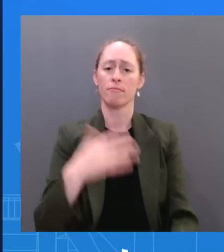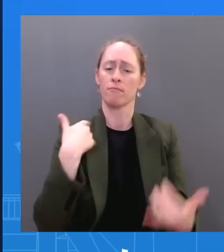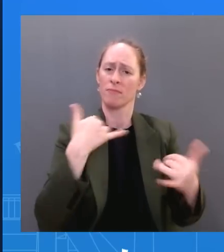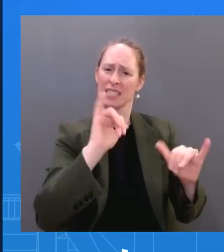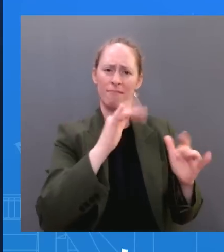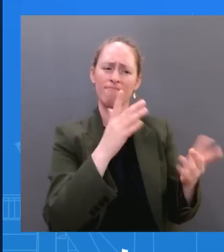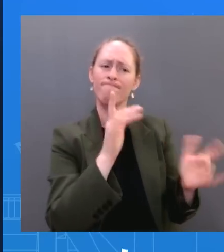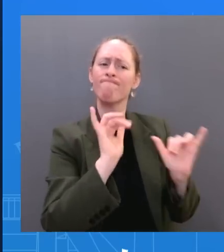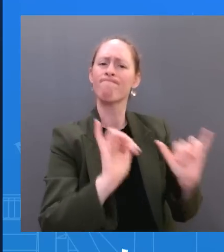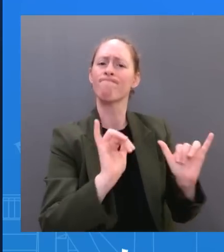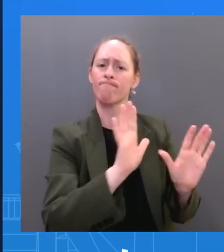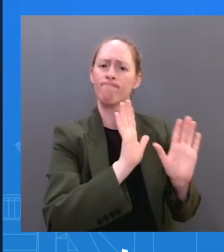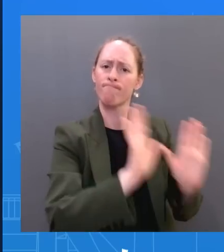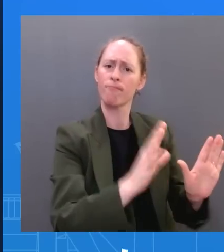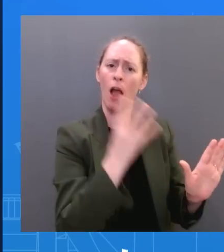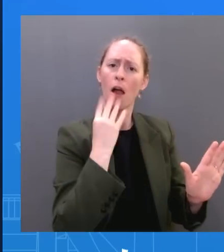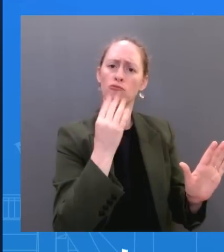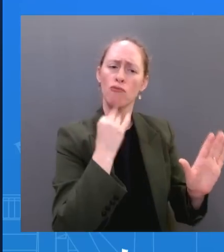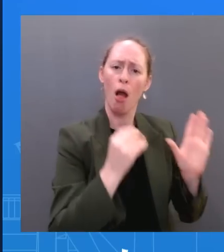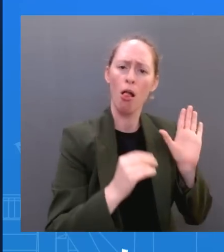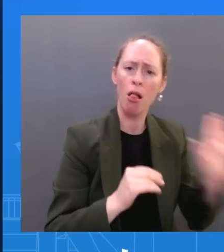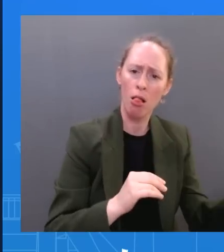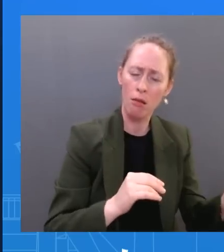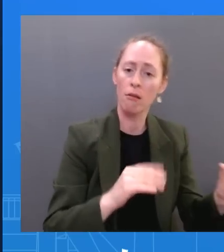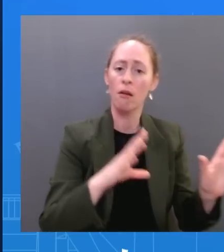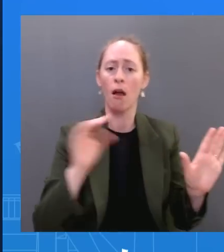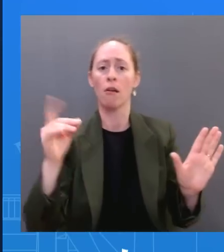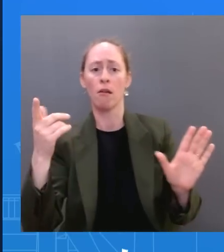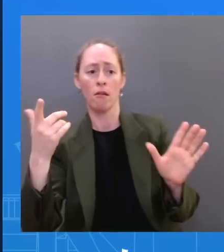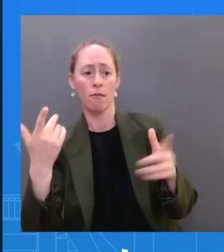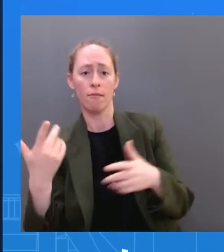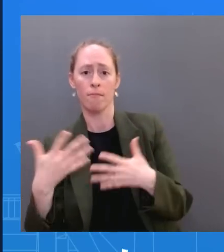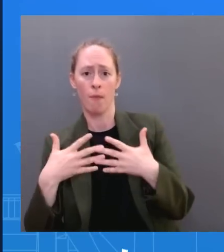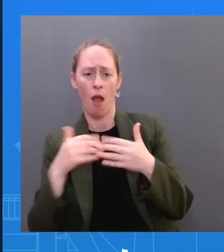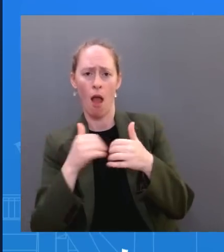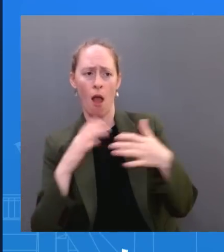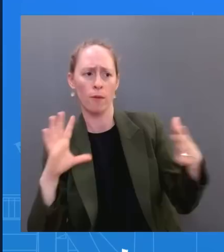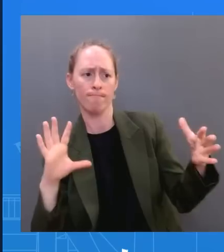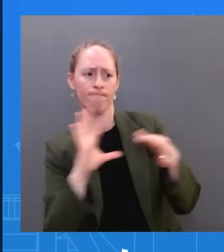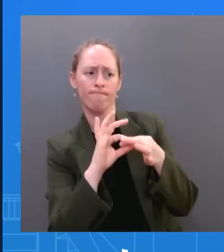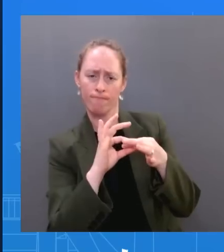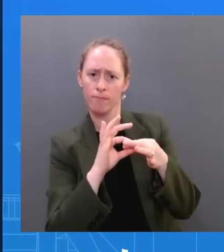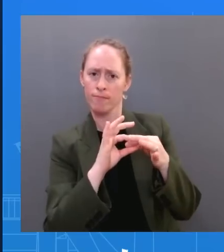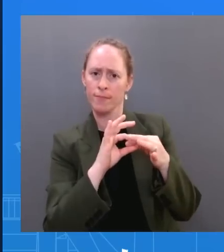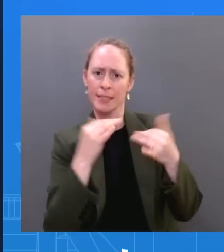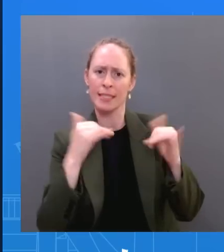In sum, the region is less pressurized and more integrated, with countries increasingly setting aside